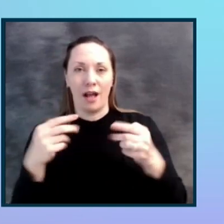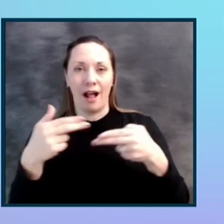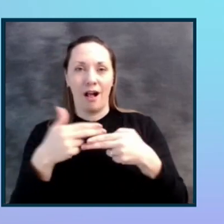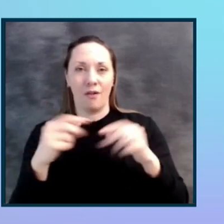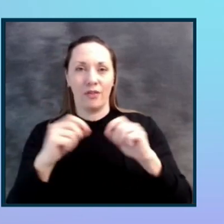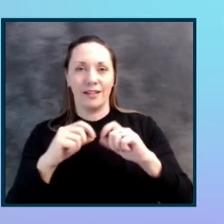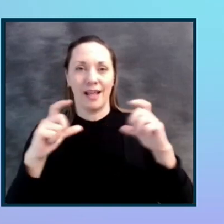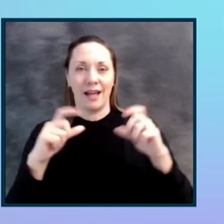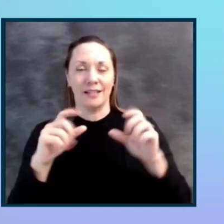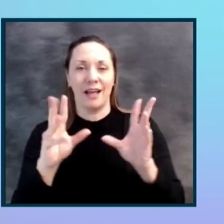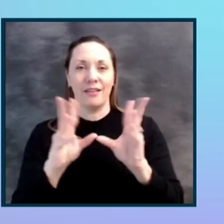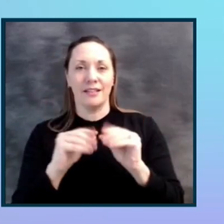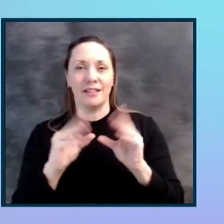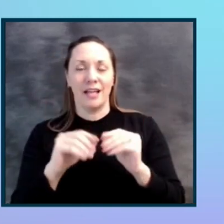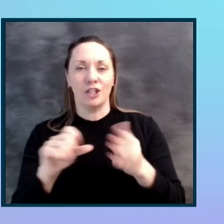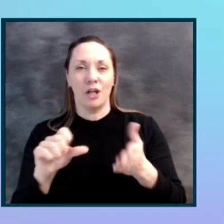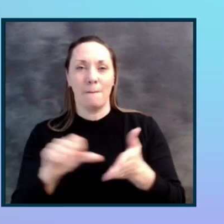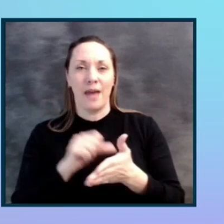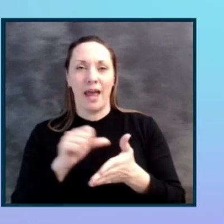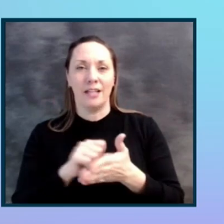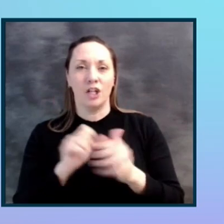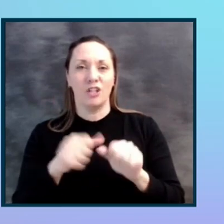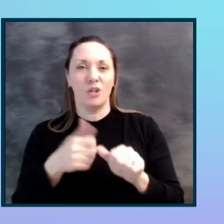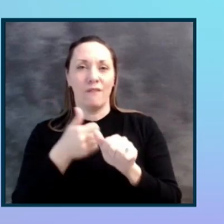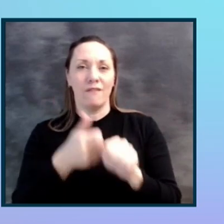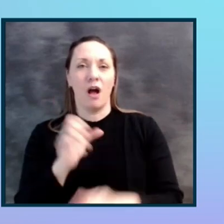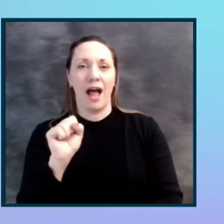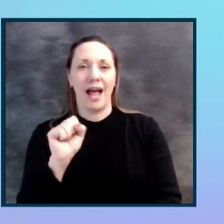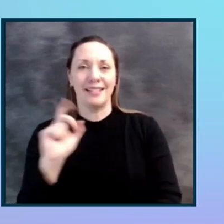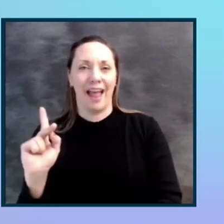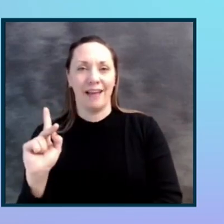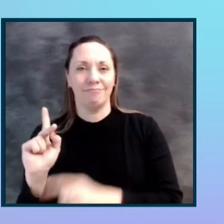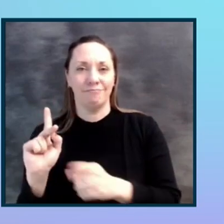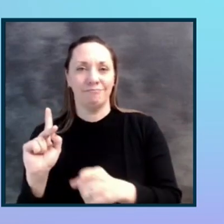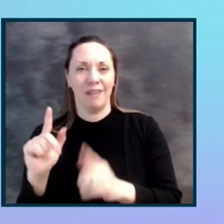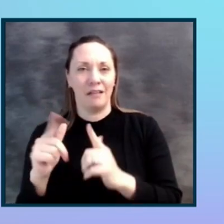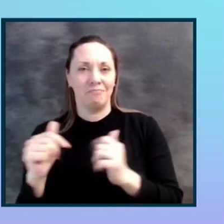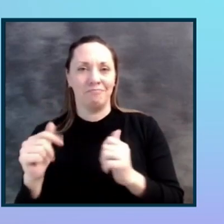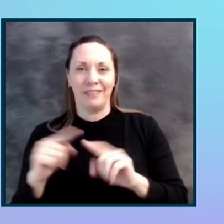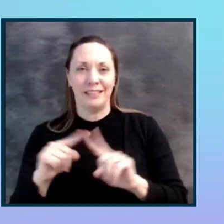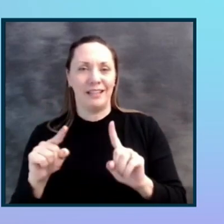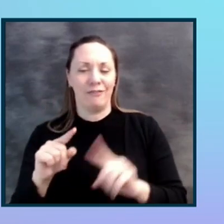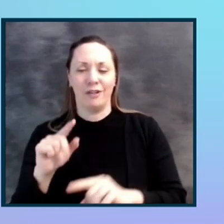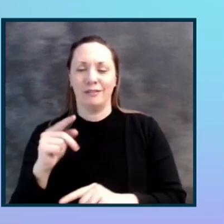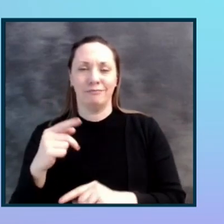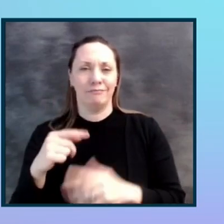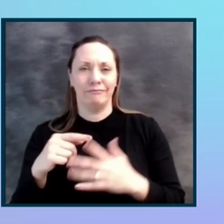And you can follow SK on all of the various platforms Twitch obviously, Twitter, YouTube--